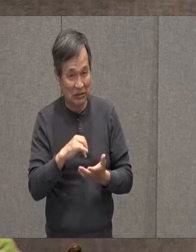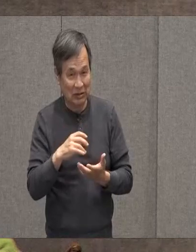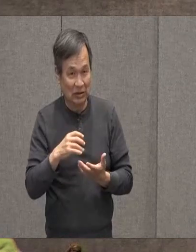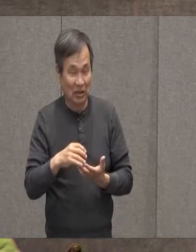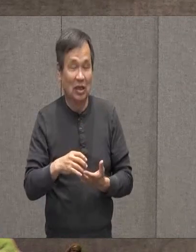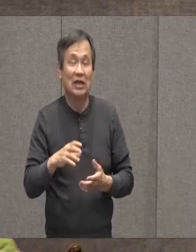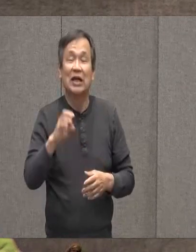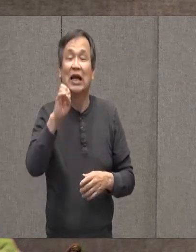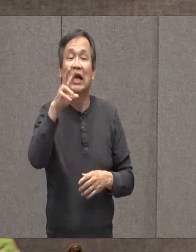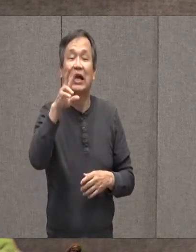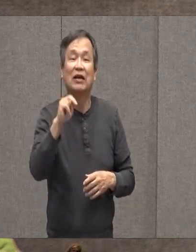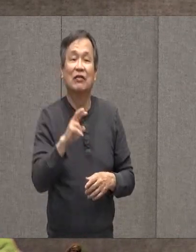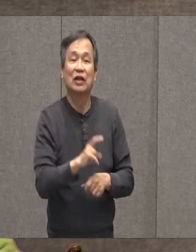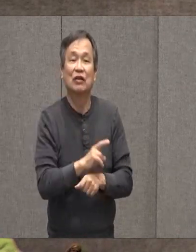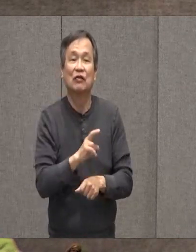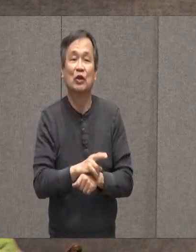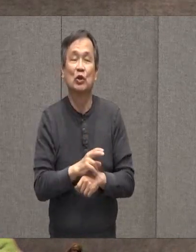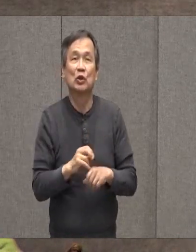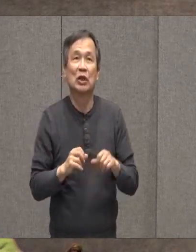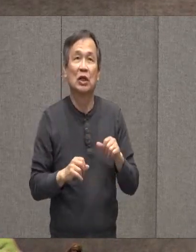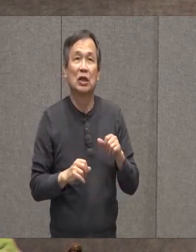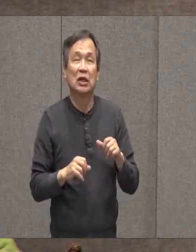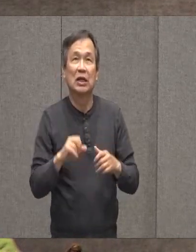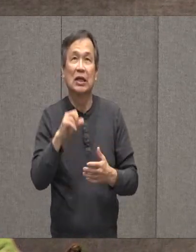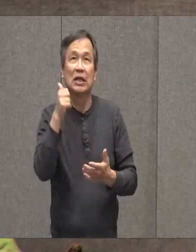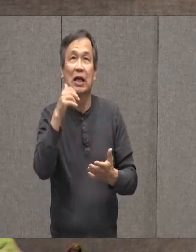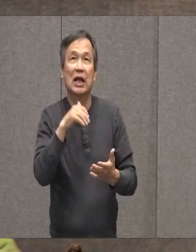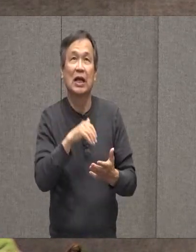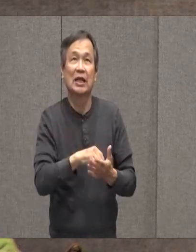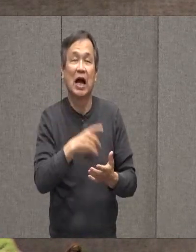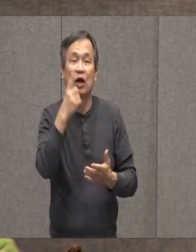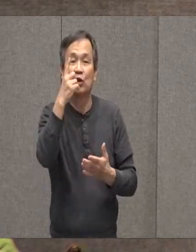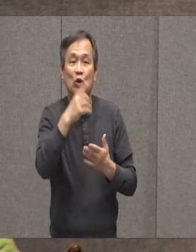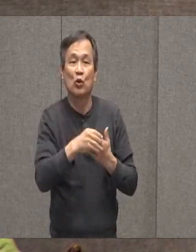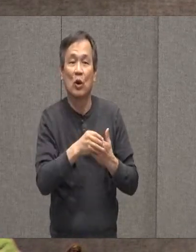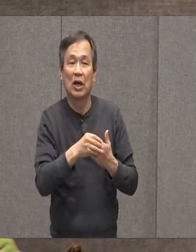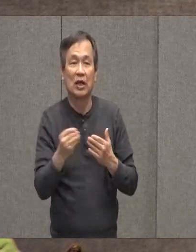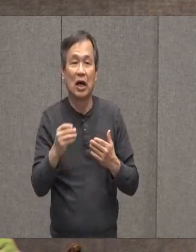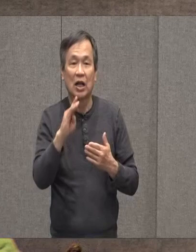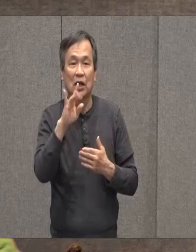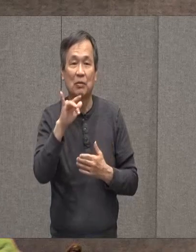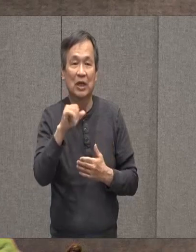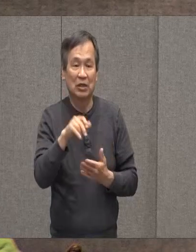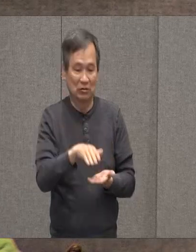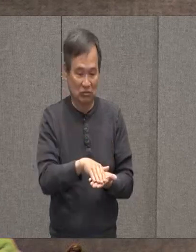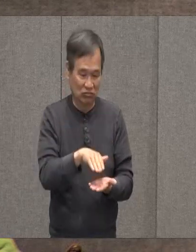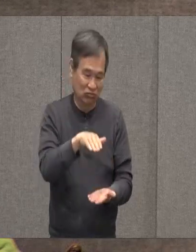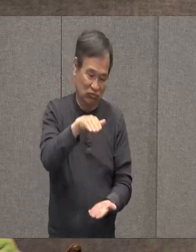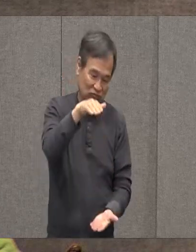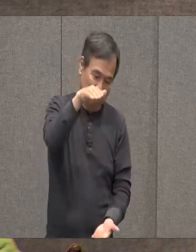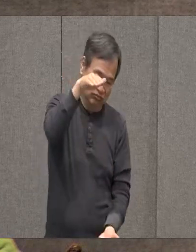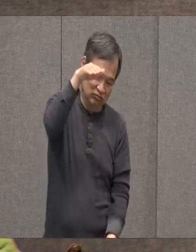Even if we used ten thousand one dollar bills, it would still be pretty tough to handle.